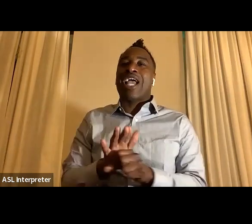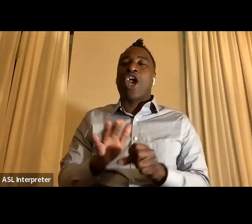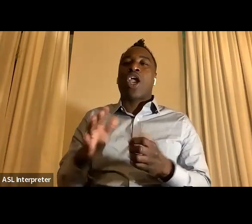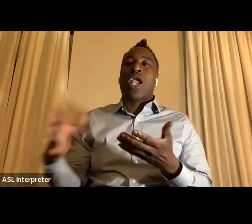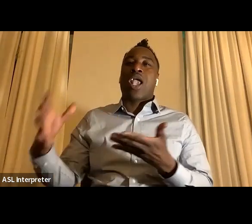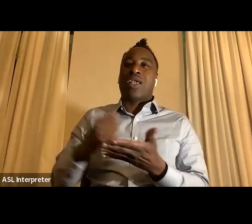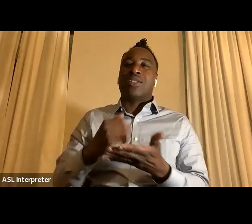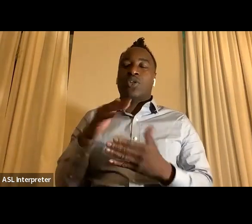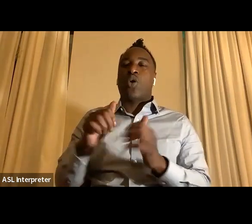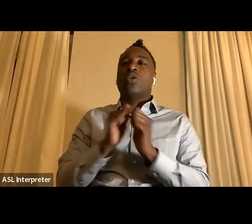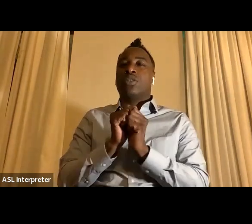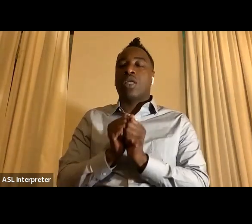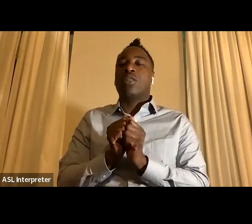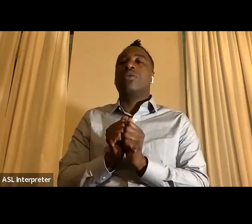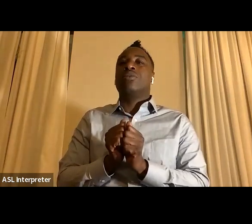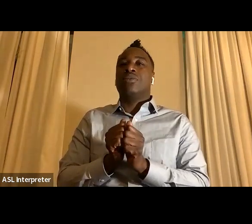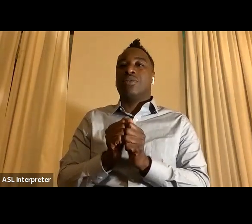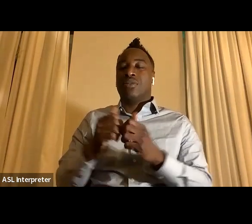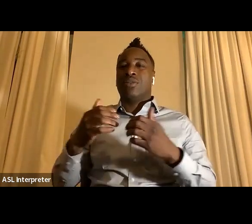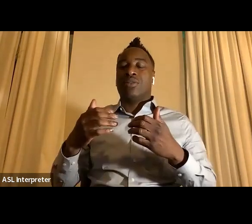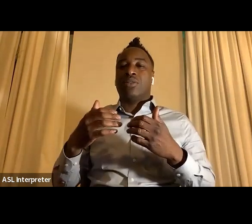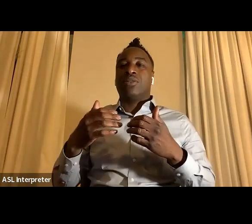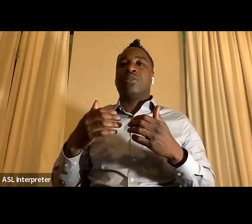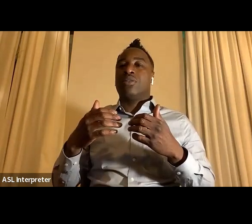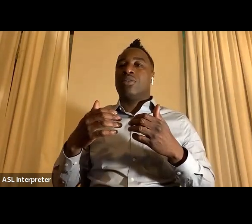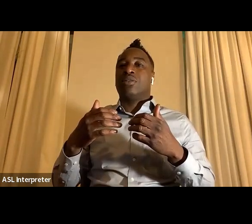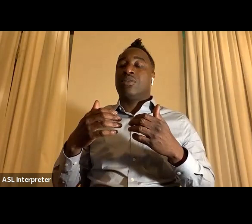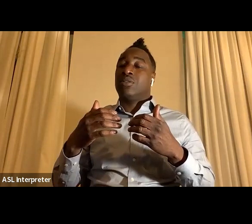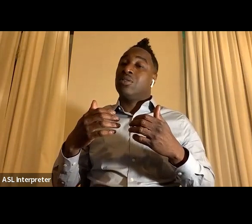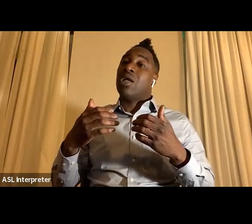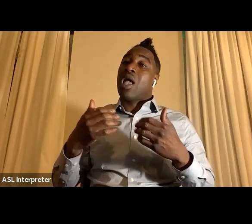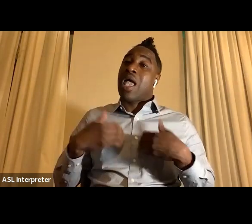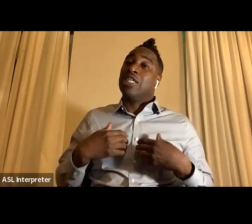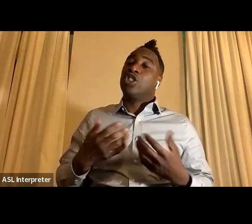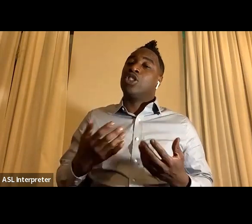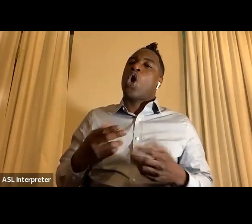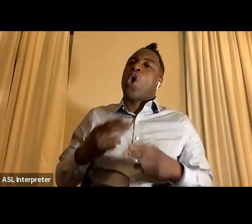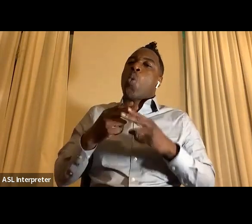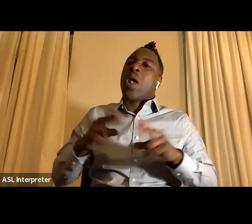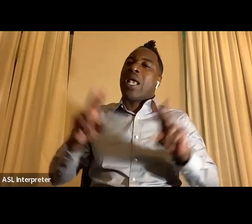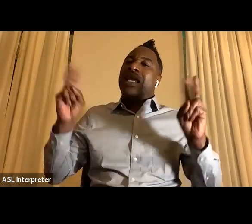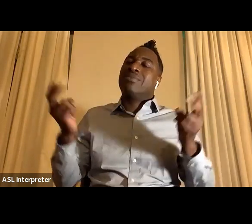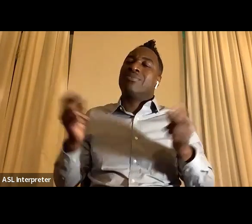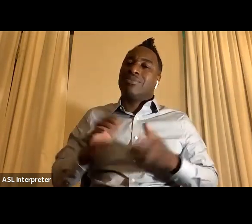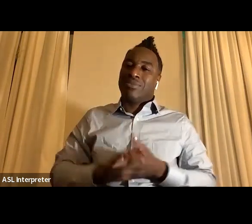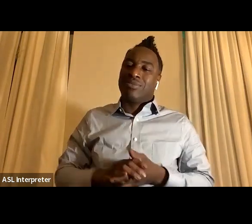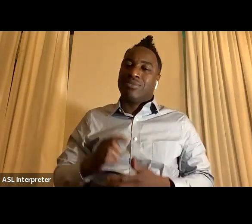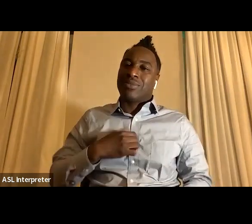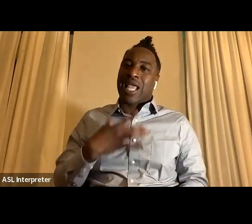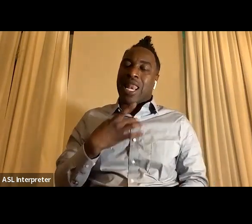has a tremendous weight to it. And I just really liked that element in the work itself.